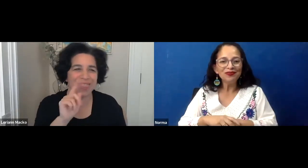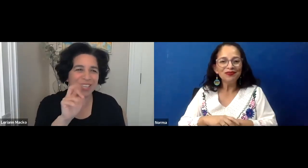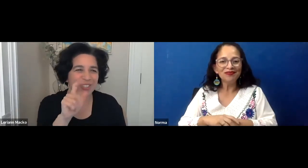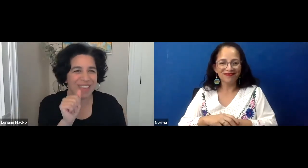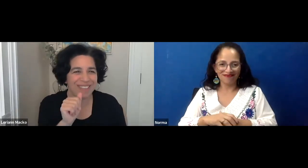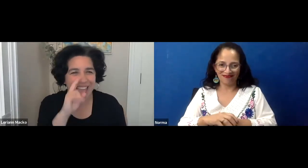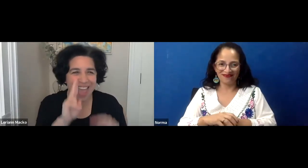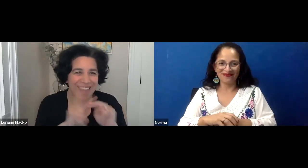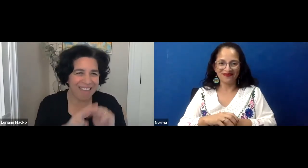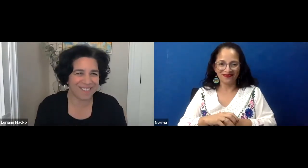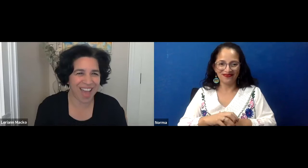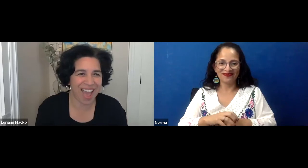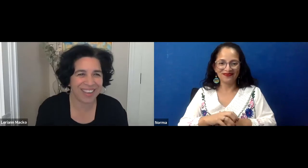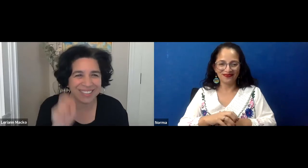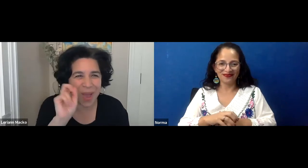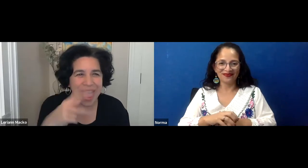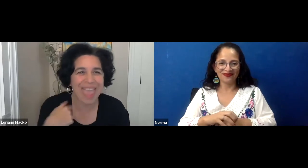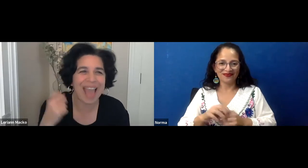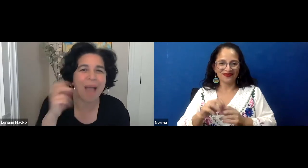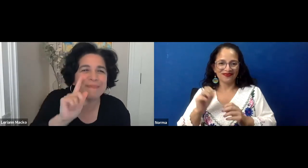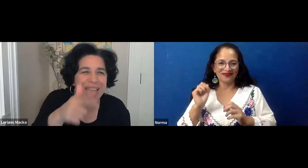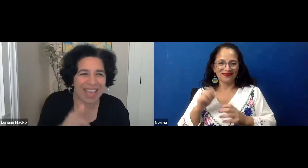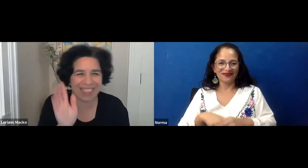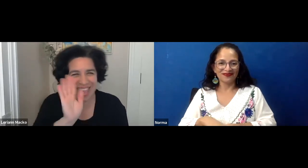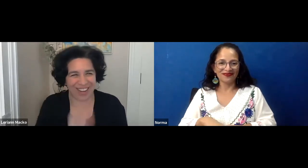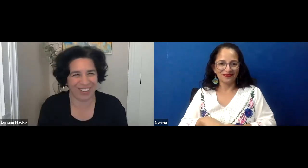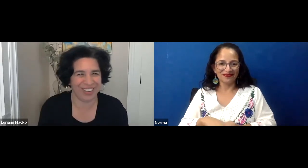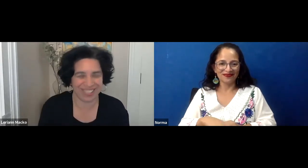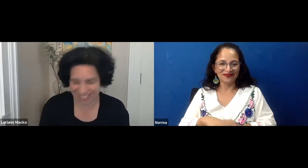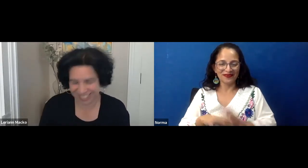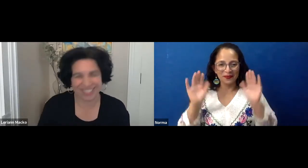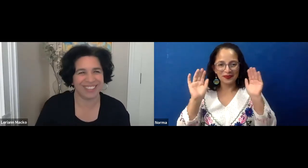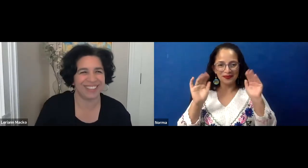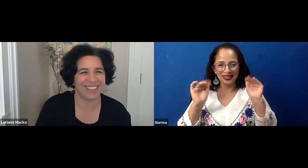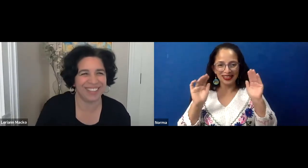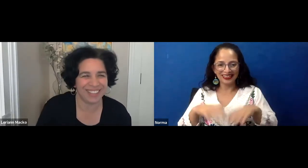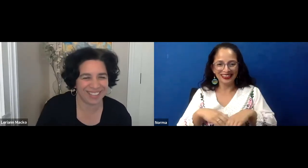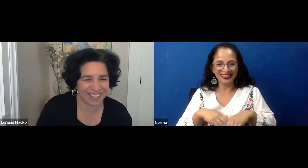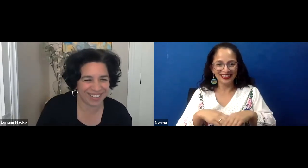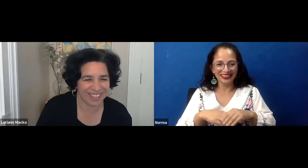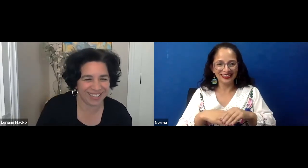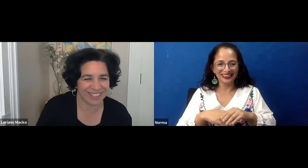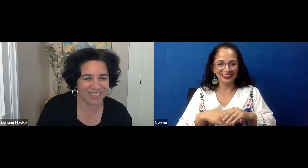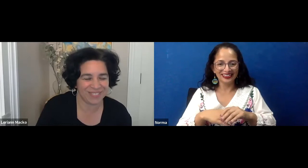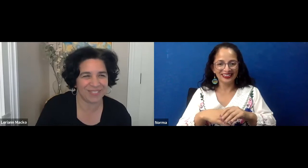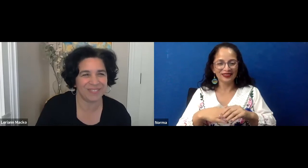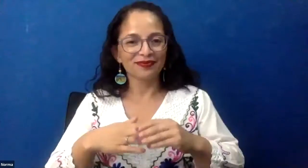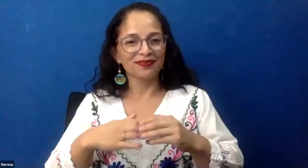I hope everything has-- or everything goes well and you have fun. Thank you.